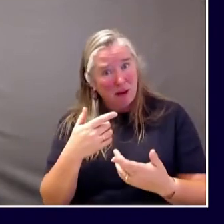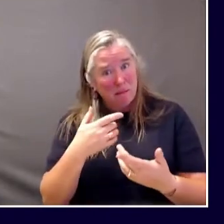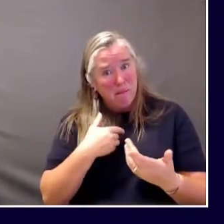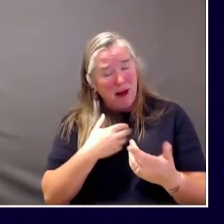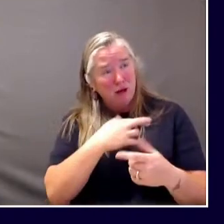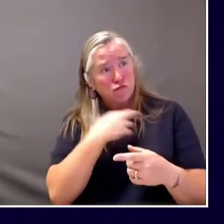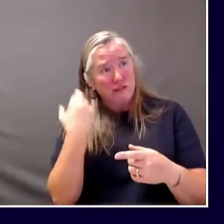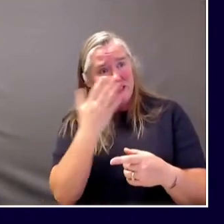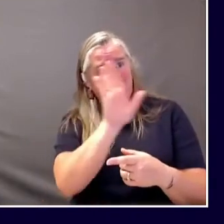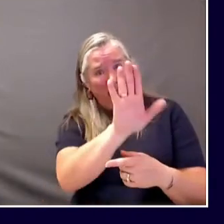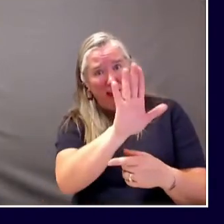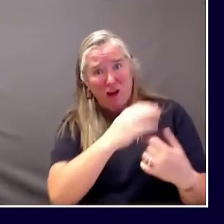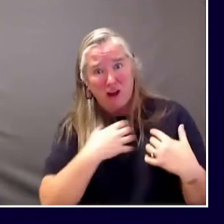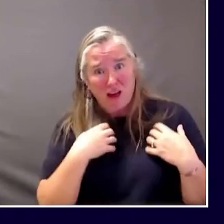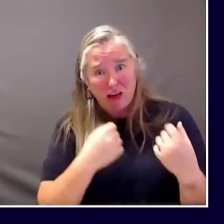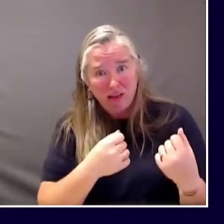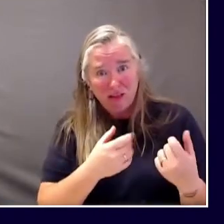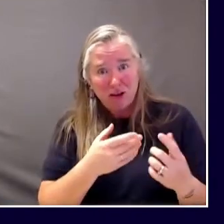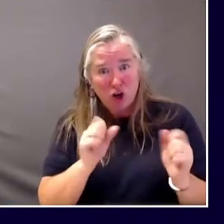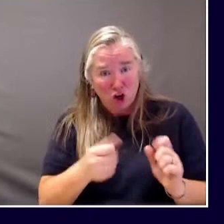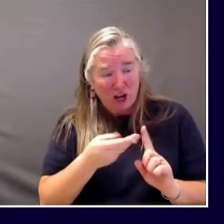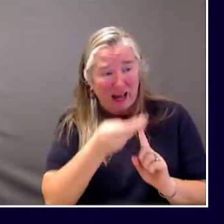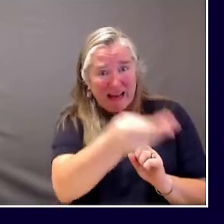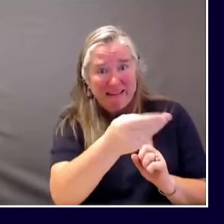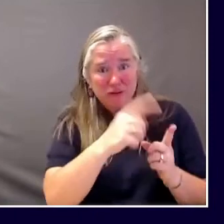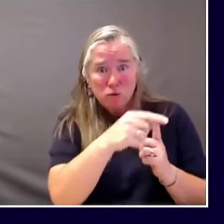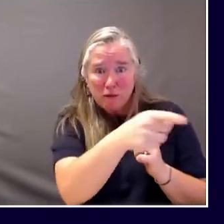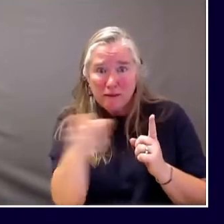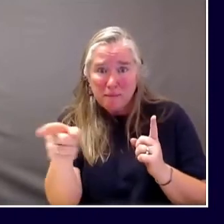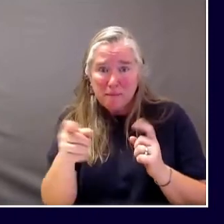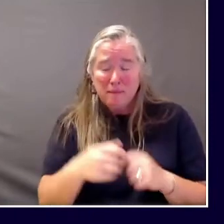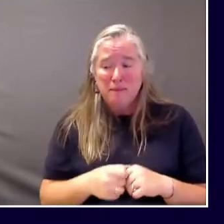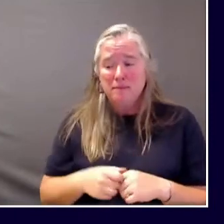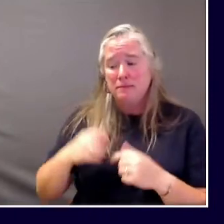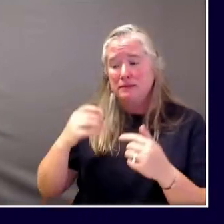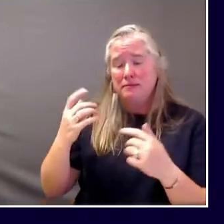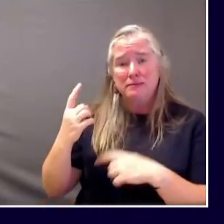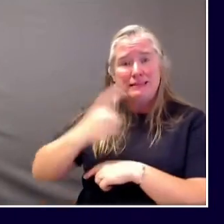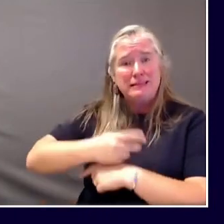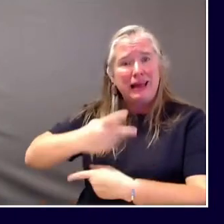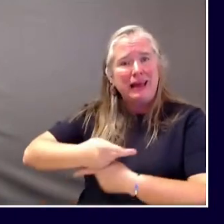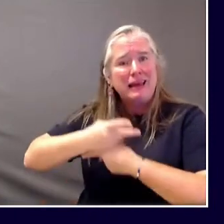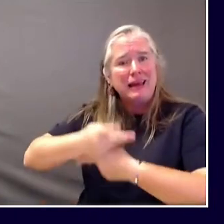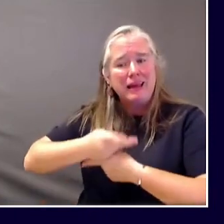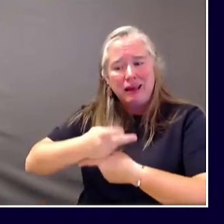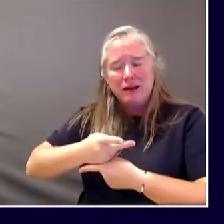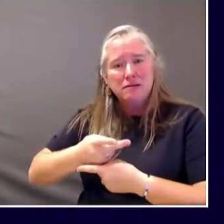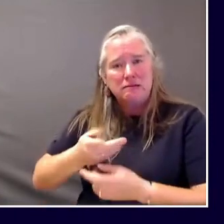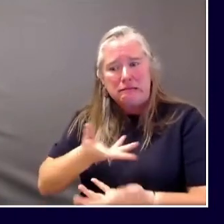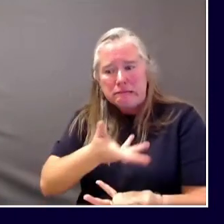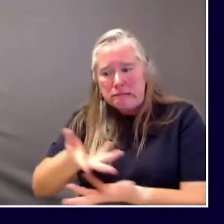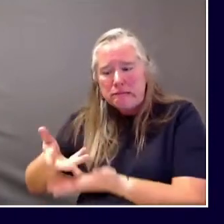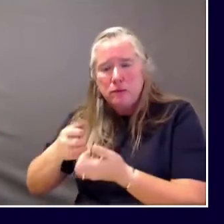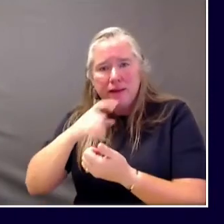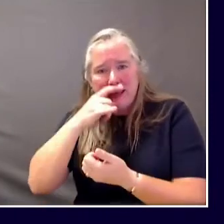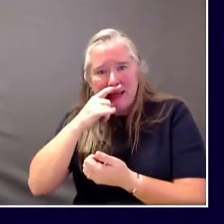around around the corner at risk think about the day provider